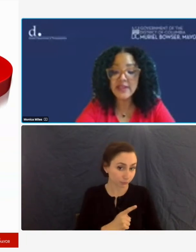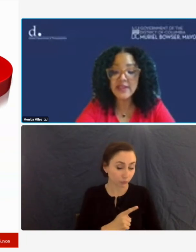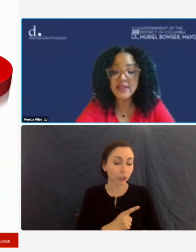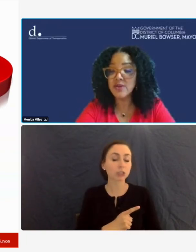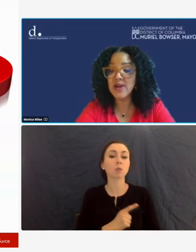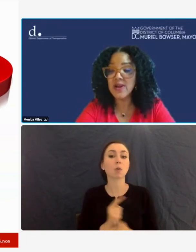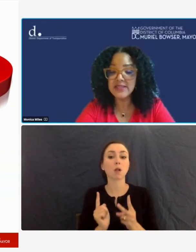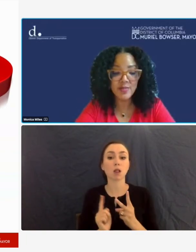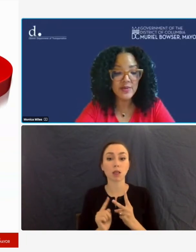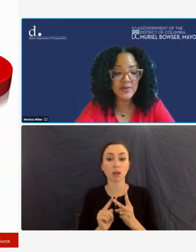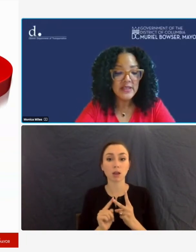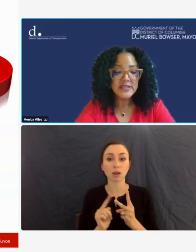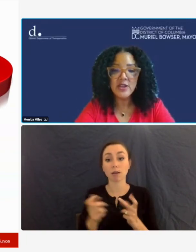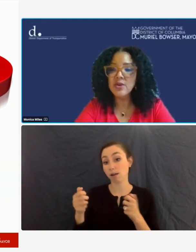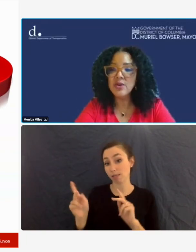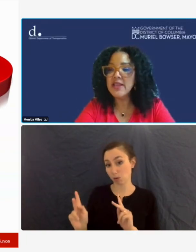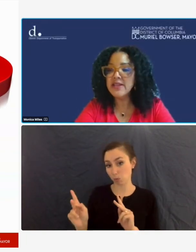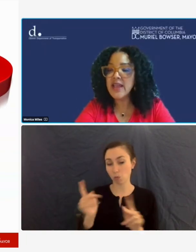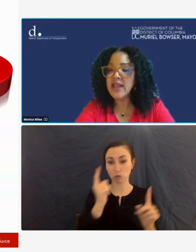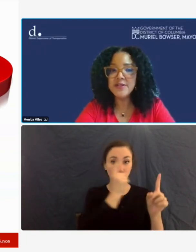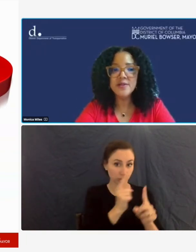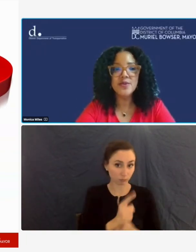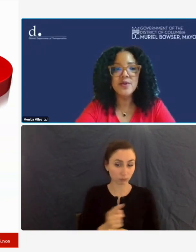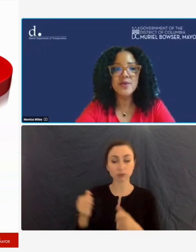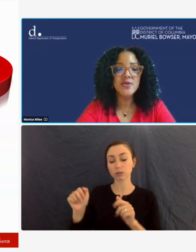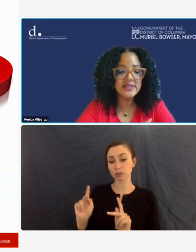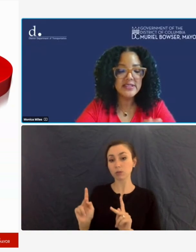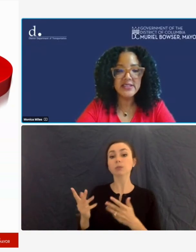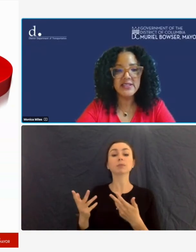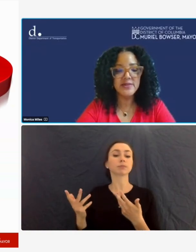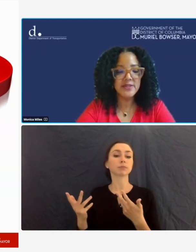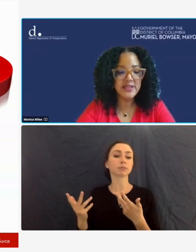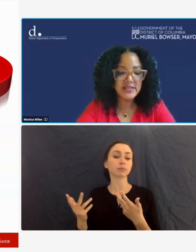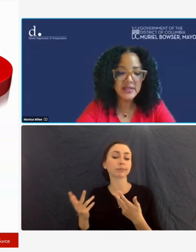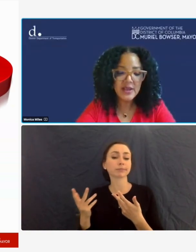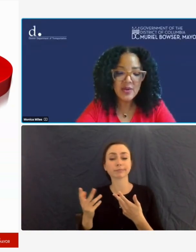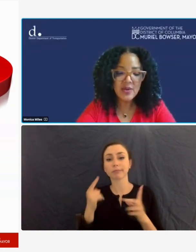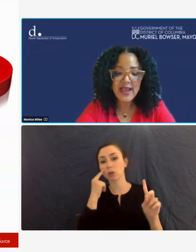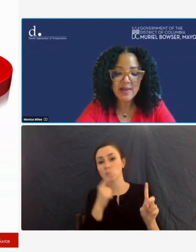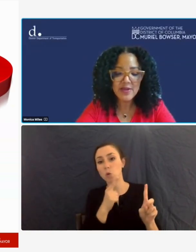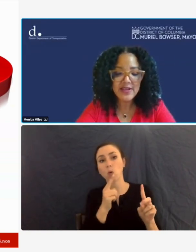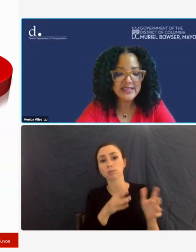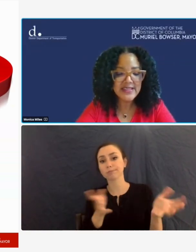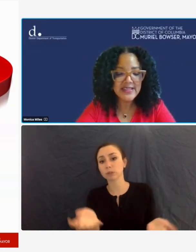is otherwise allowable so in an effort to promote consistency with this what happened is that there